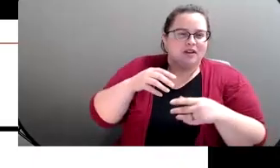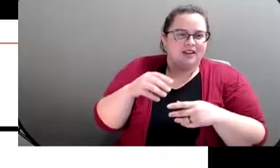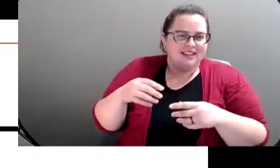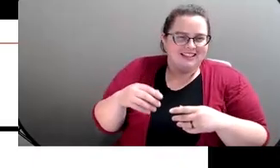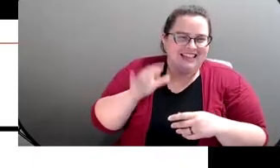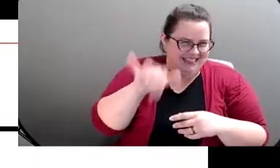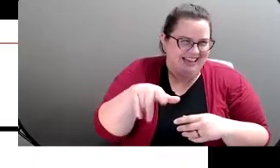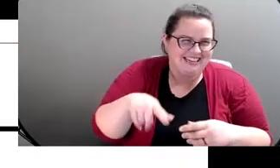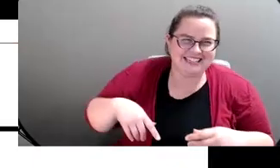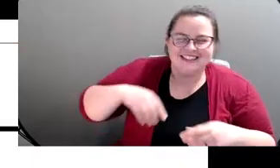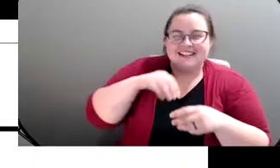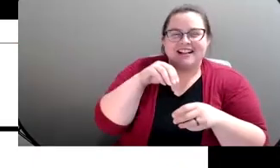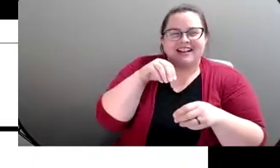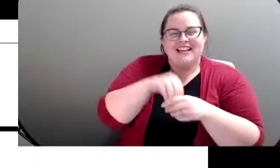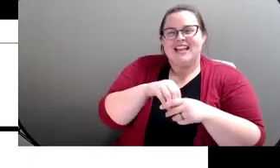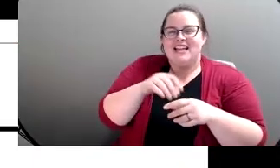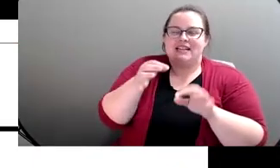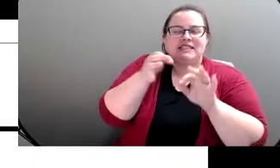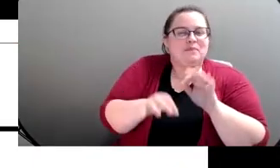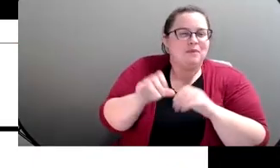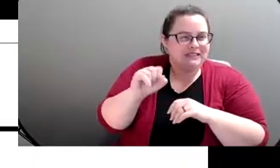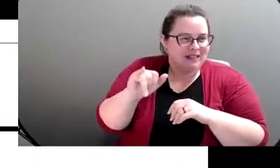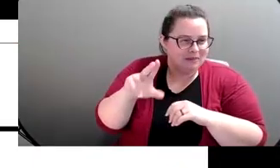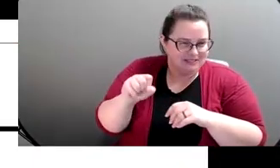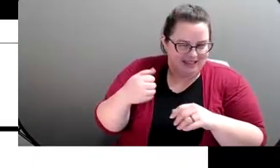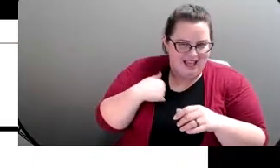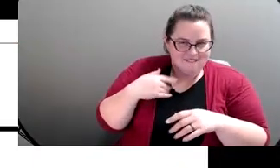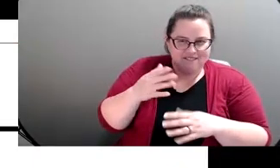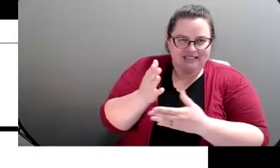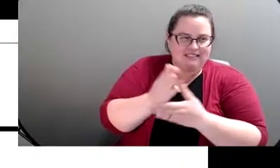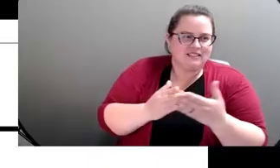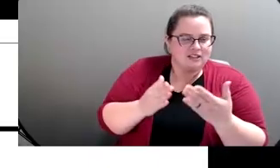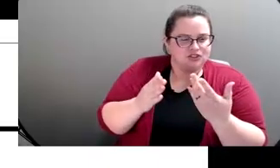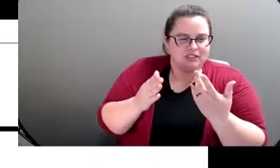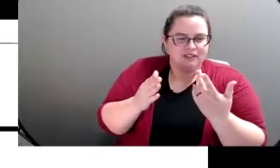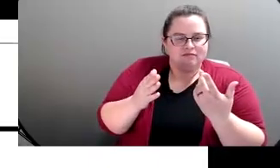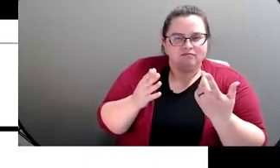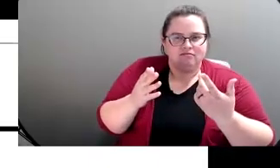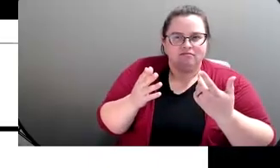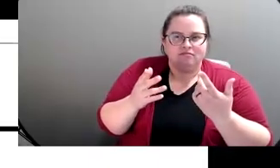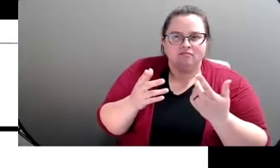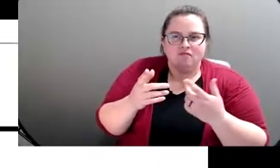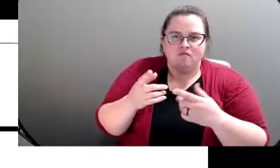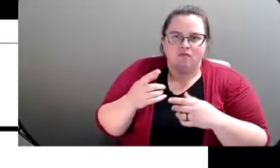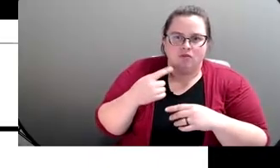there is now a section that I referred to before, called Communication Plan.